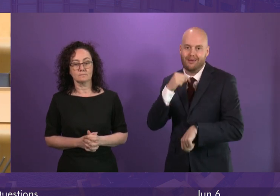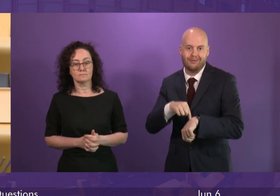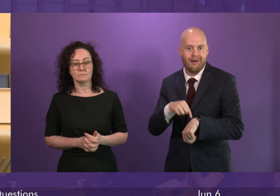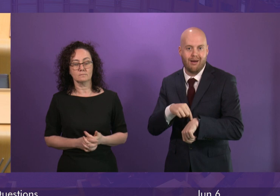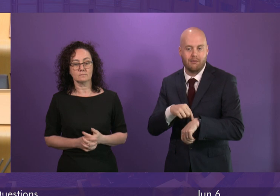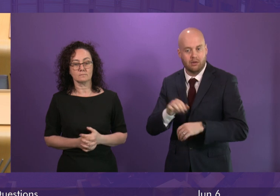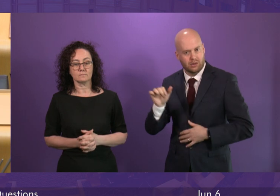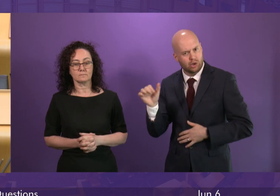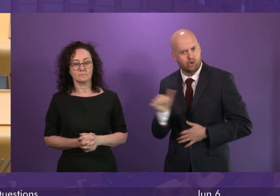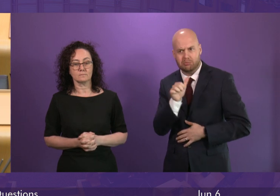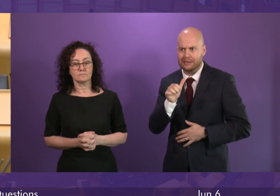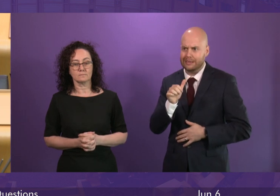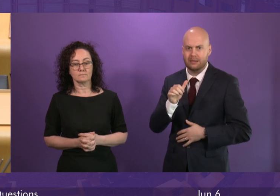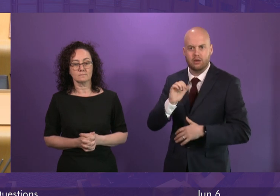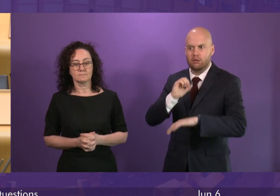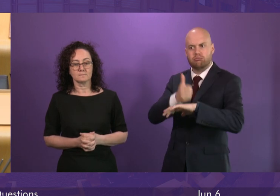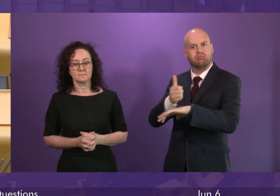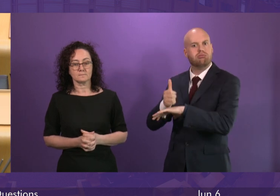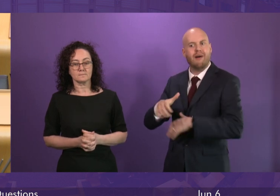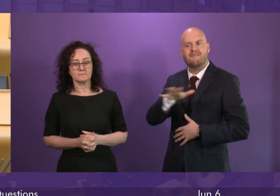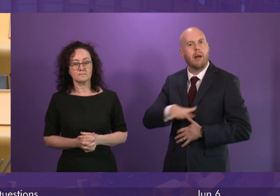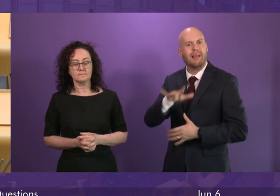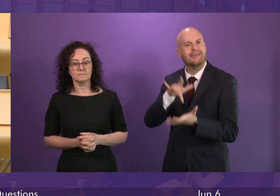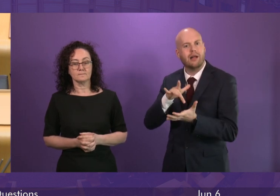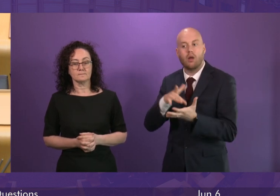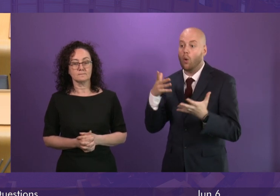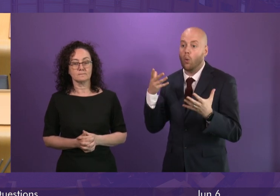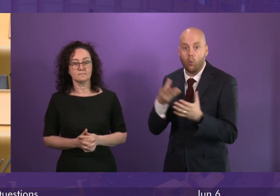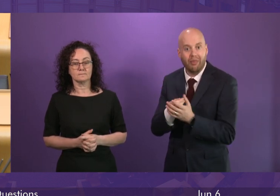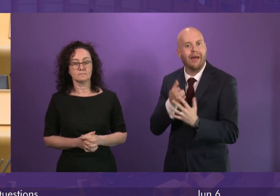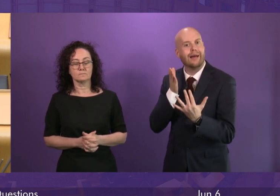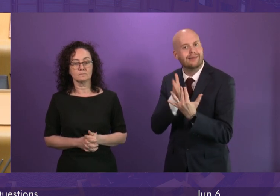with legislation on disabled access. Does the Deputy First Minister agree that it is